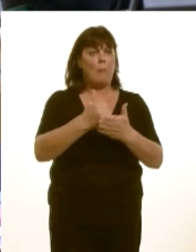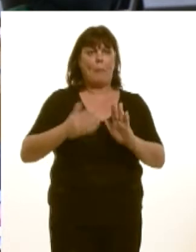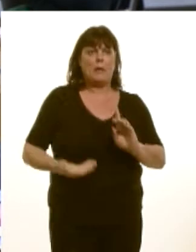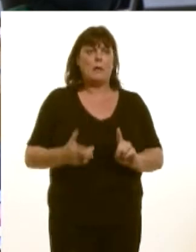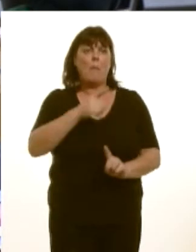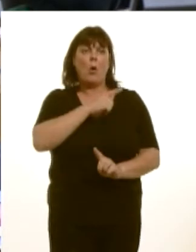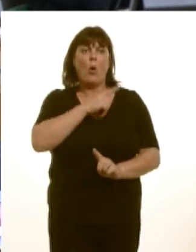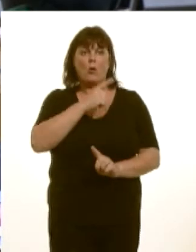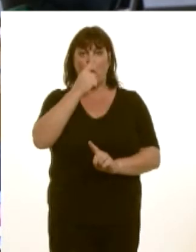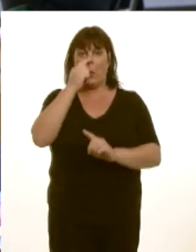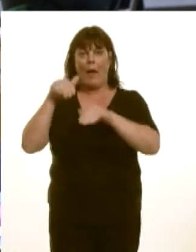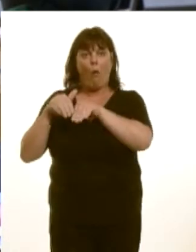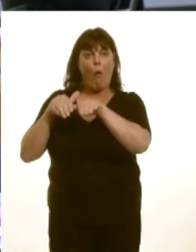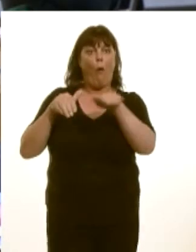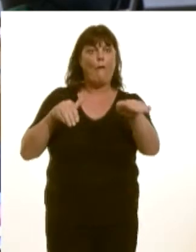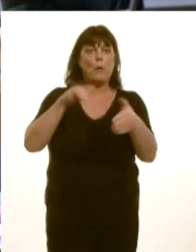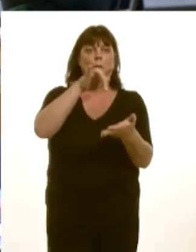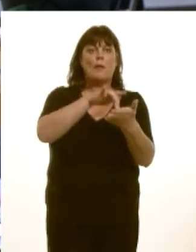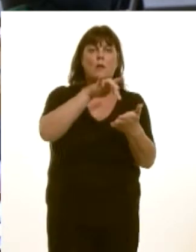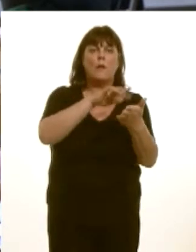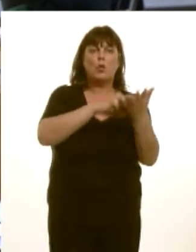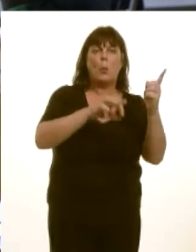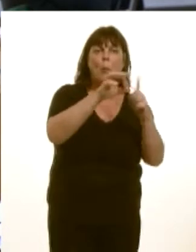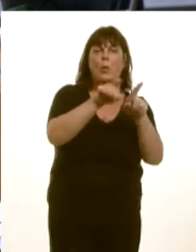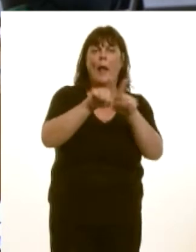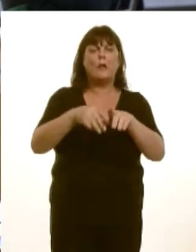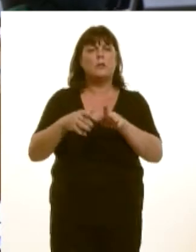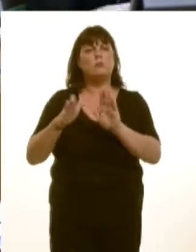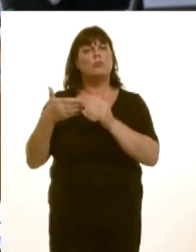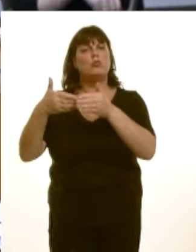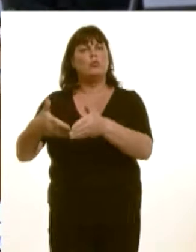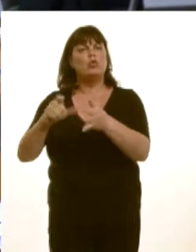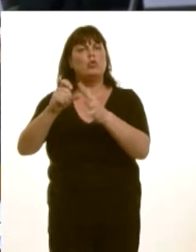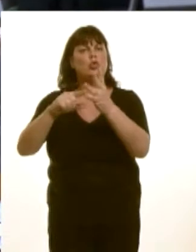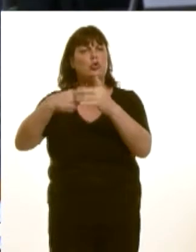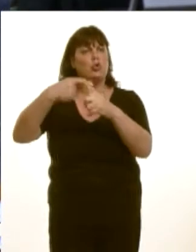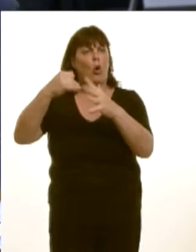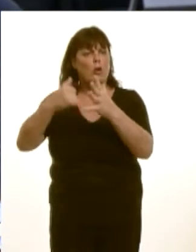It would greatly increase connectivity for existing businesses and the potential of employment sites across Newport.